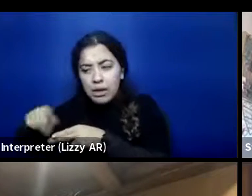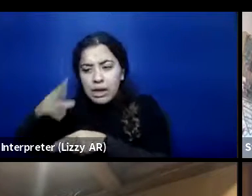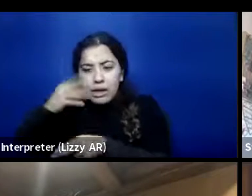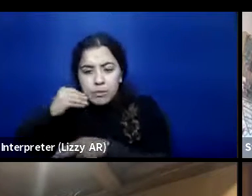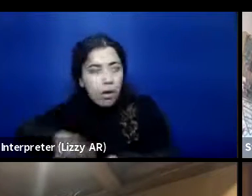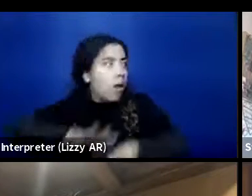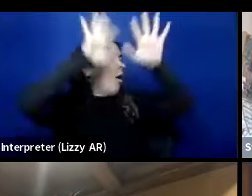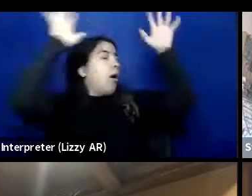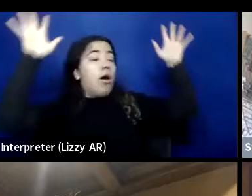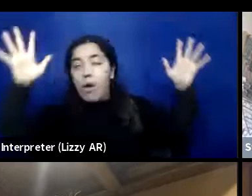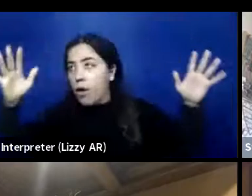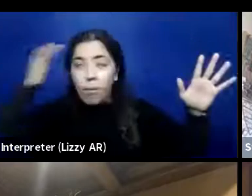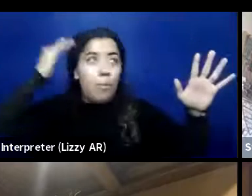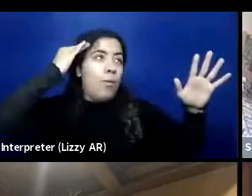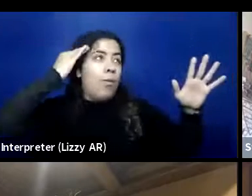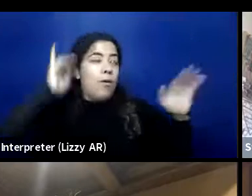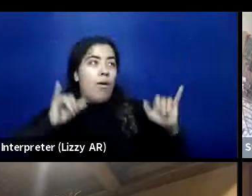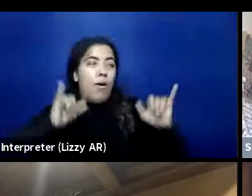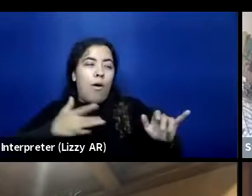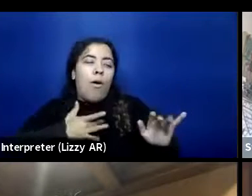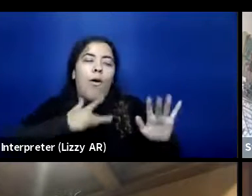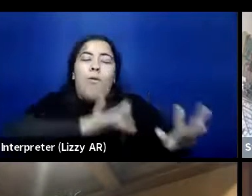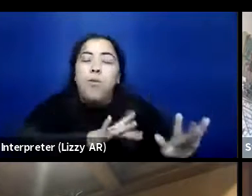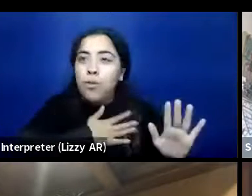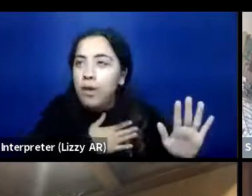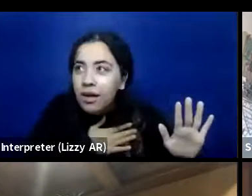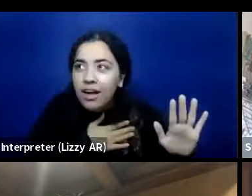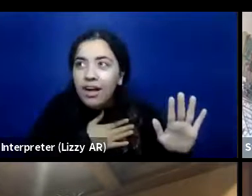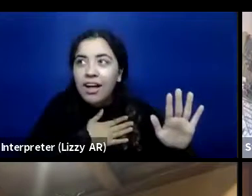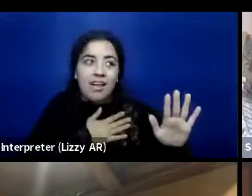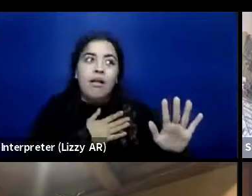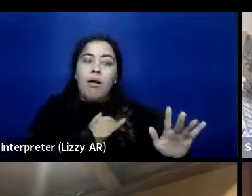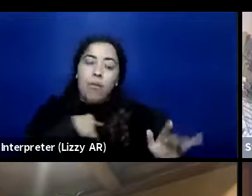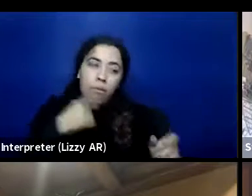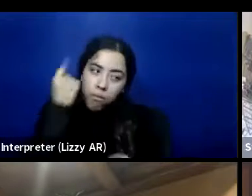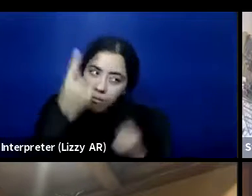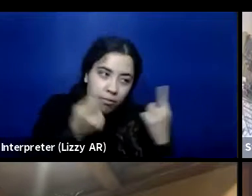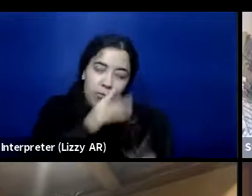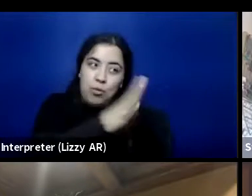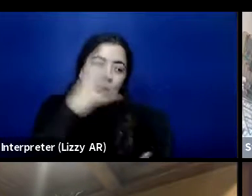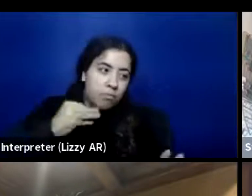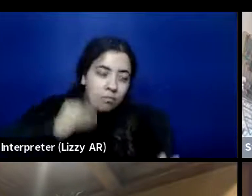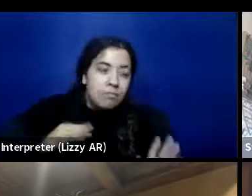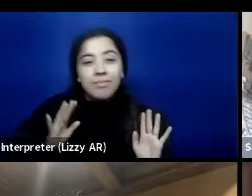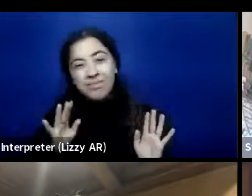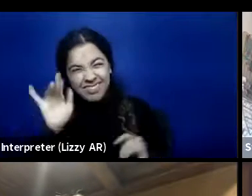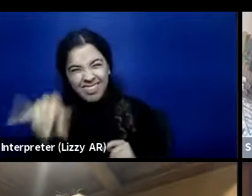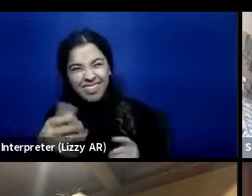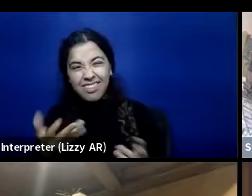a lot more sympathetic to people who would like assistance. So at this stage of the game,